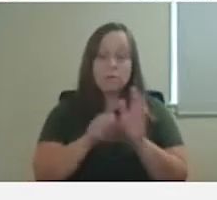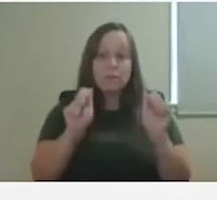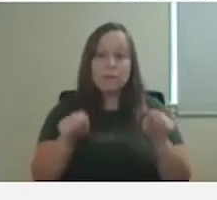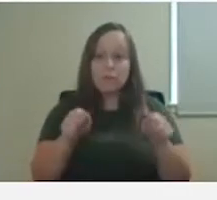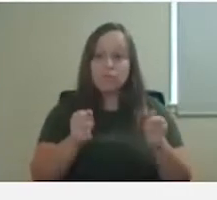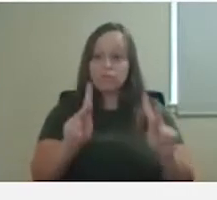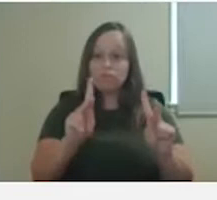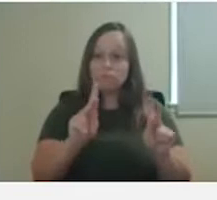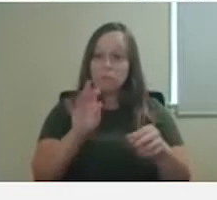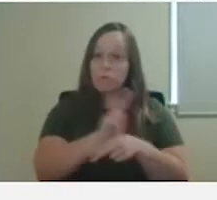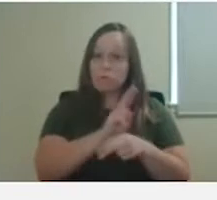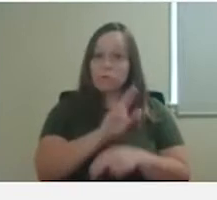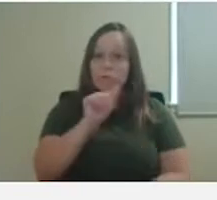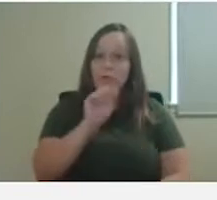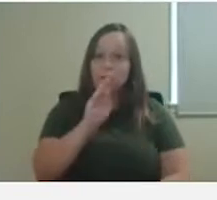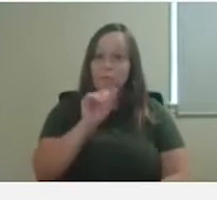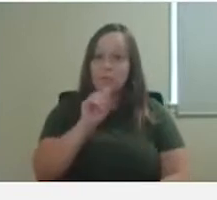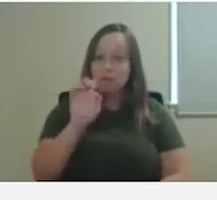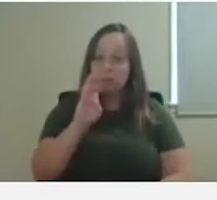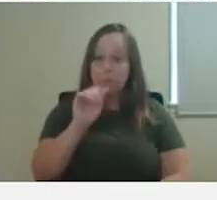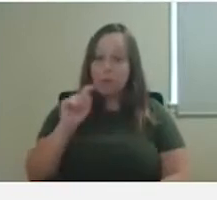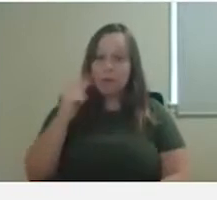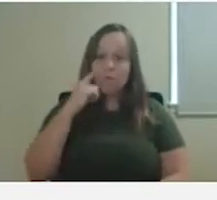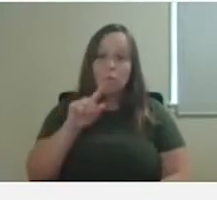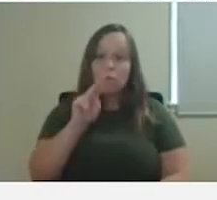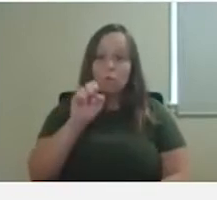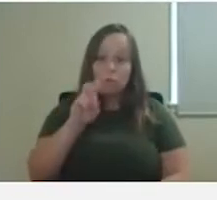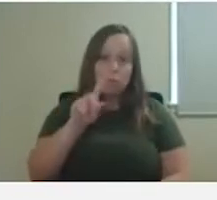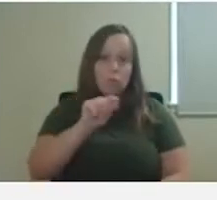using an absentee ballot for the November 2020 election.